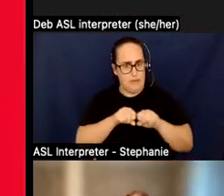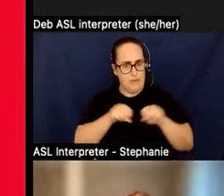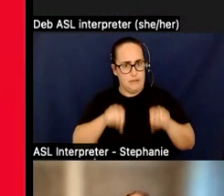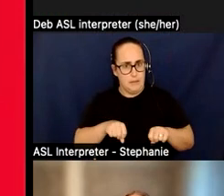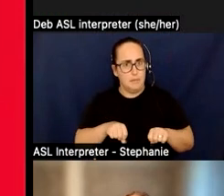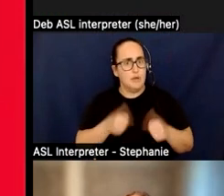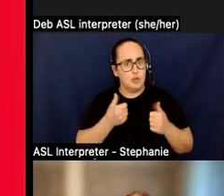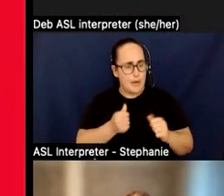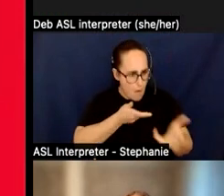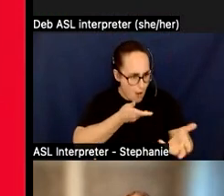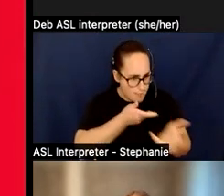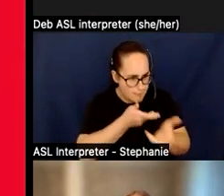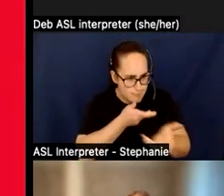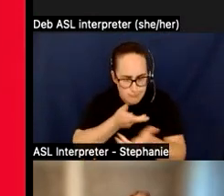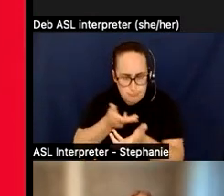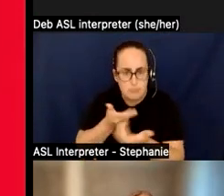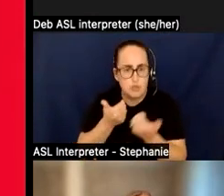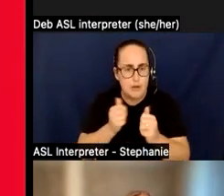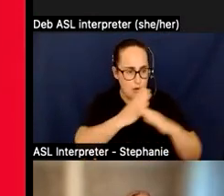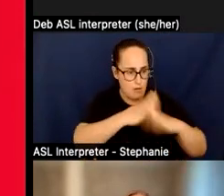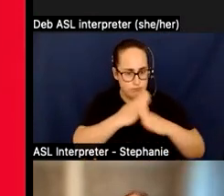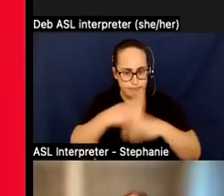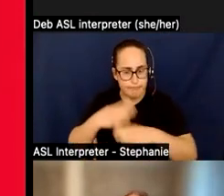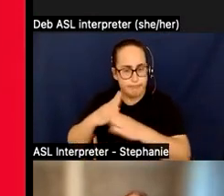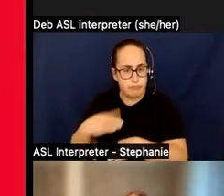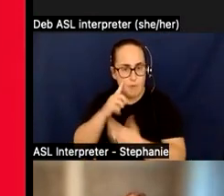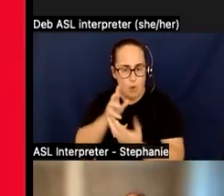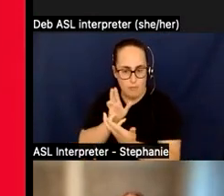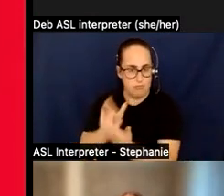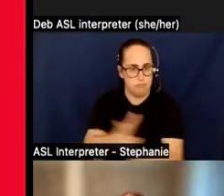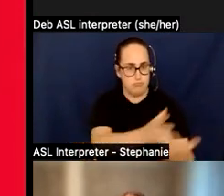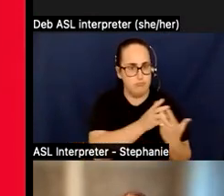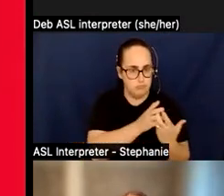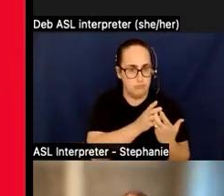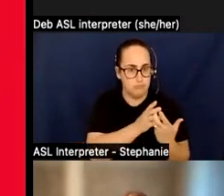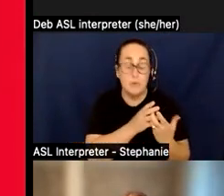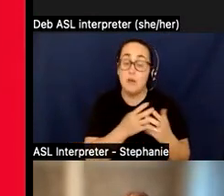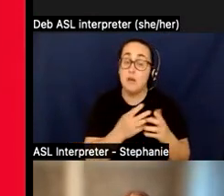going to suit their abilities and situations. So, for example, we can offer translation